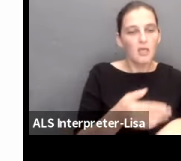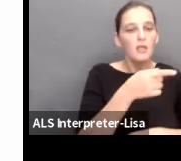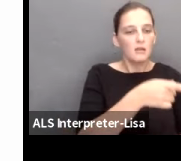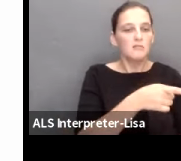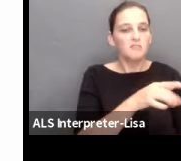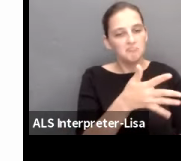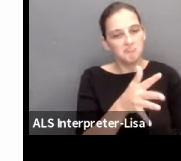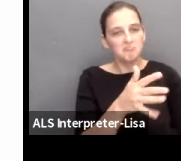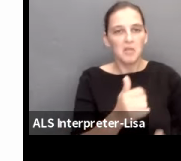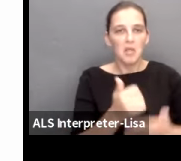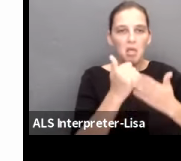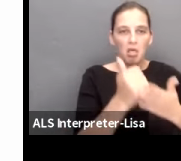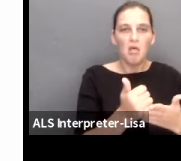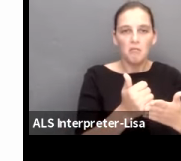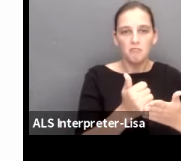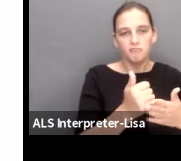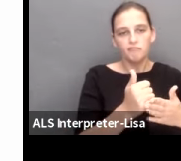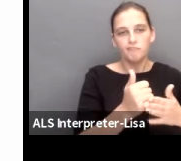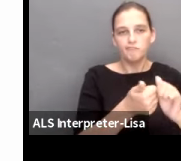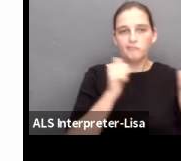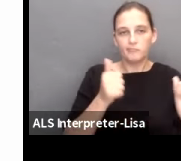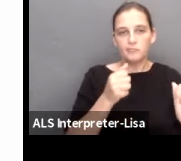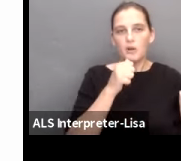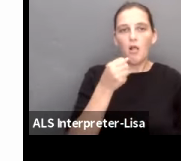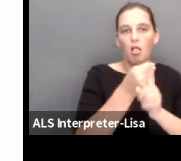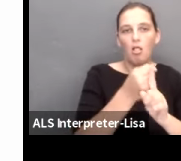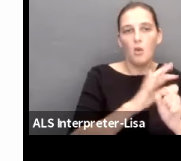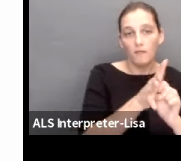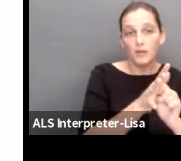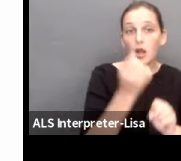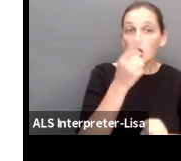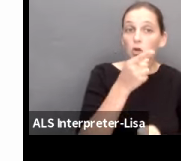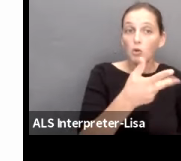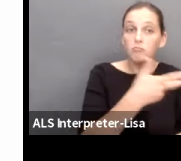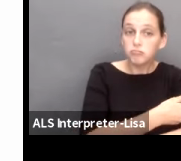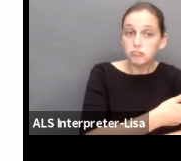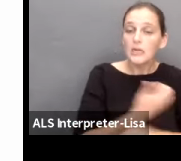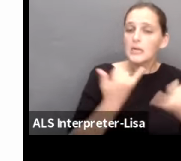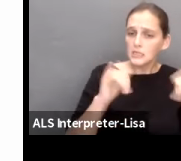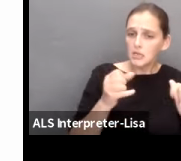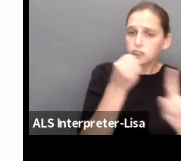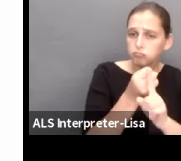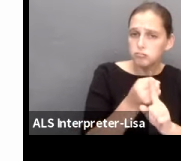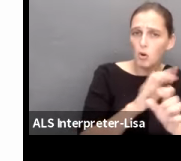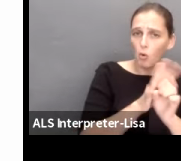of getting actually getting COVID. So you're, you still can get COVID even if you've been vaccinated your risk of having a severe illness